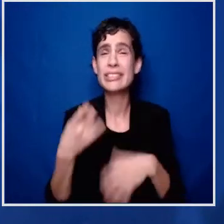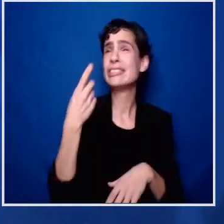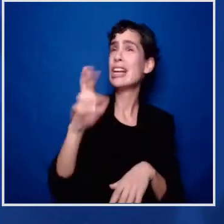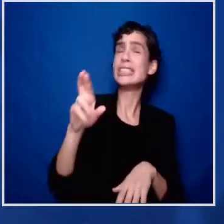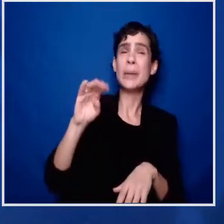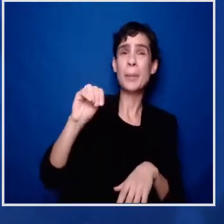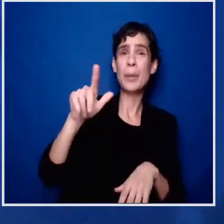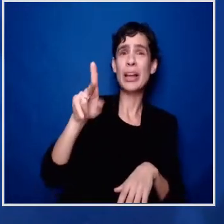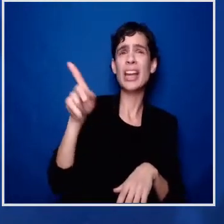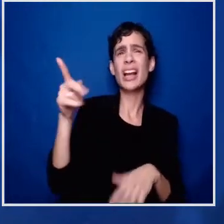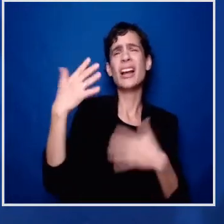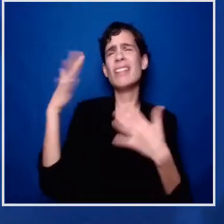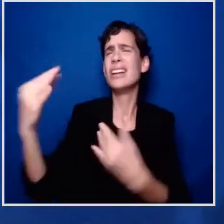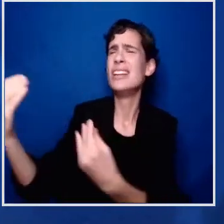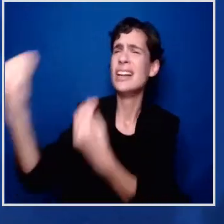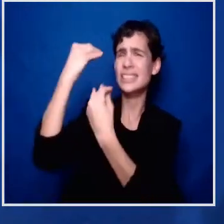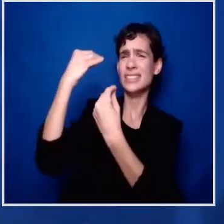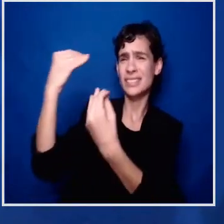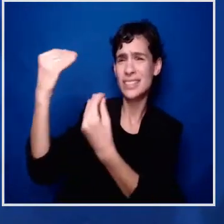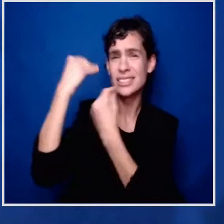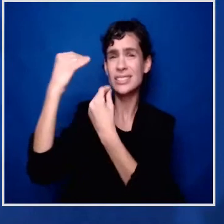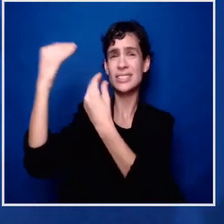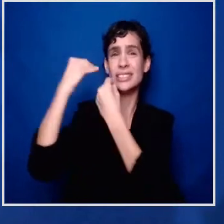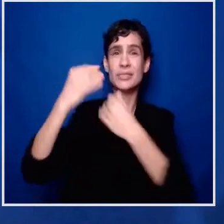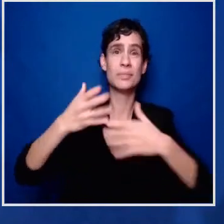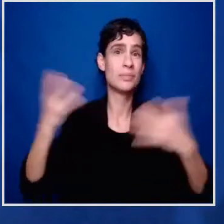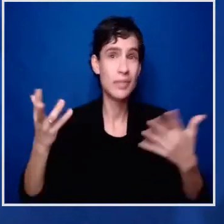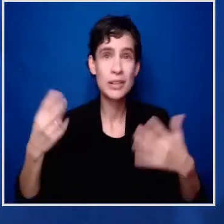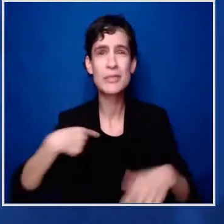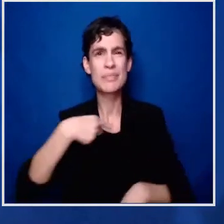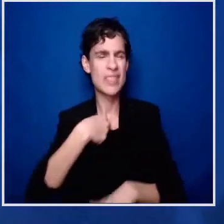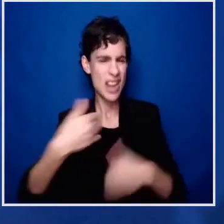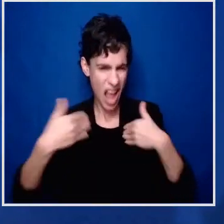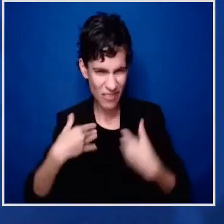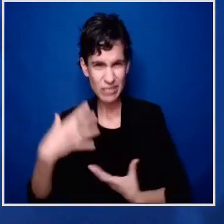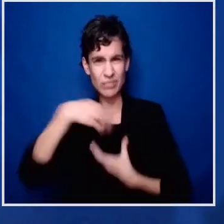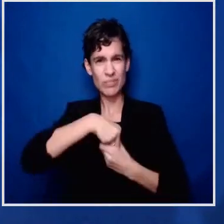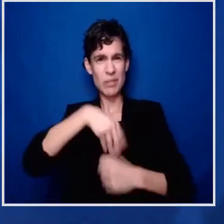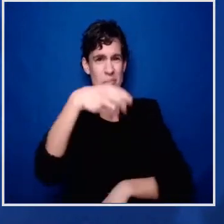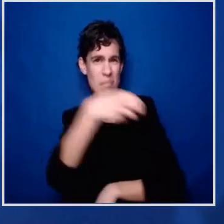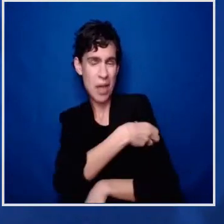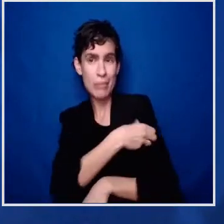MARTIN LUTHER KING JR.'S BIRTHDAY, IT HAS BEEN DEEMED A DAY OF SERVICE. DR. KING TAUGHT US THAT EVERYBODY CAN BE GREAT, BECAUSE EVERYBODY CAN SERVE.